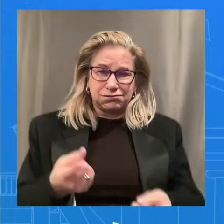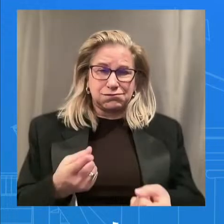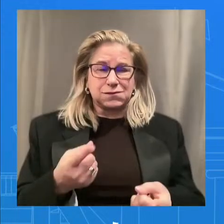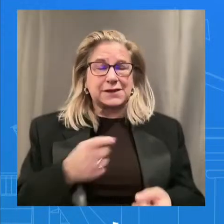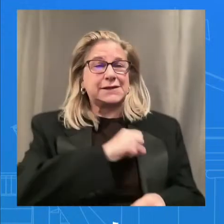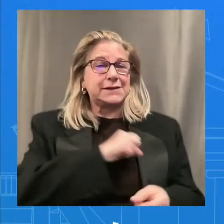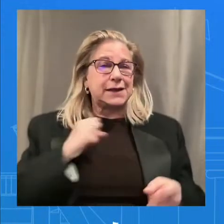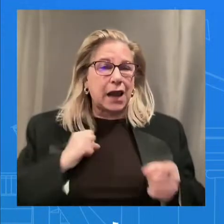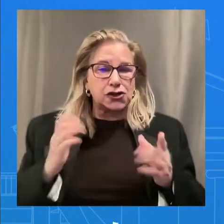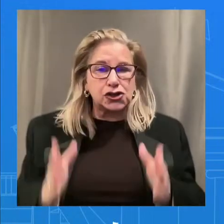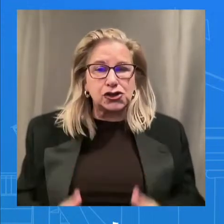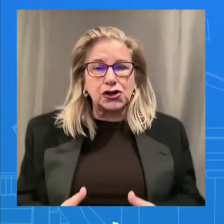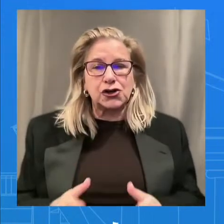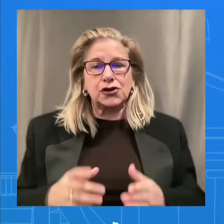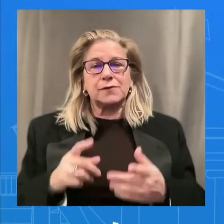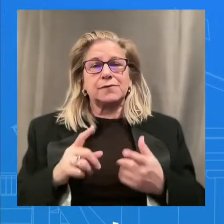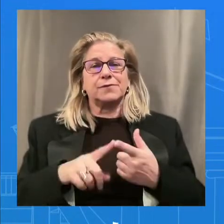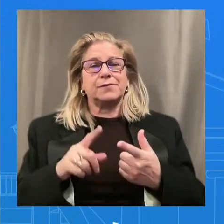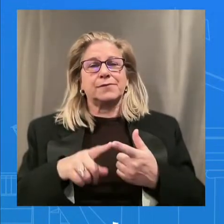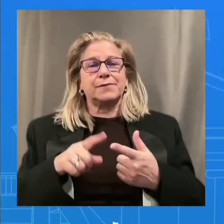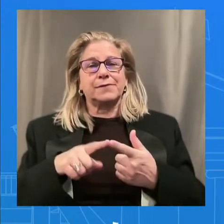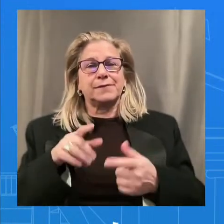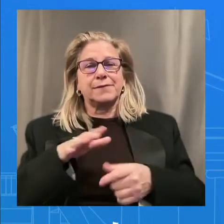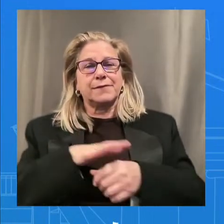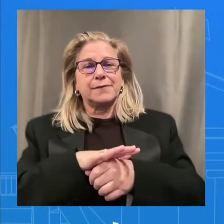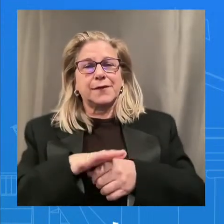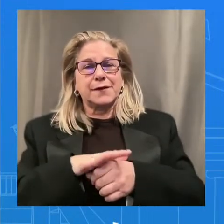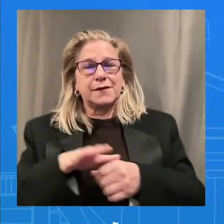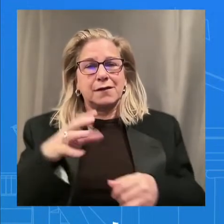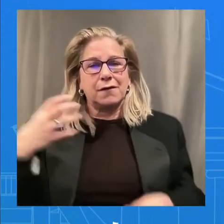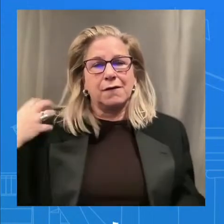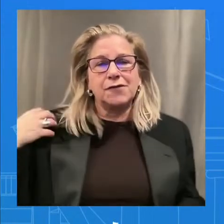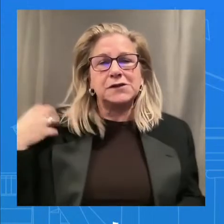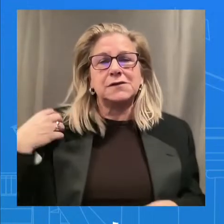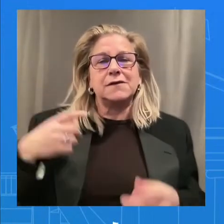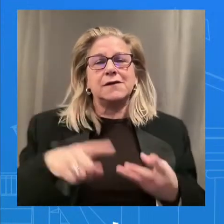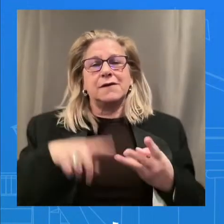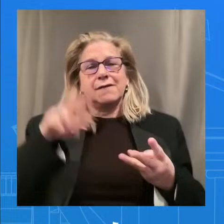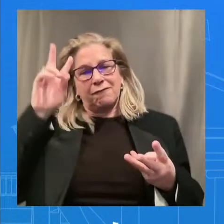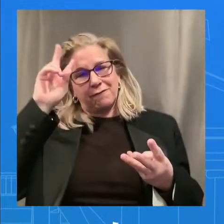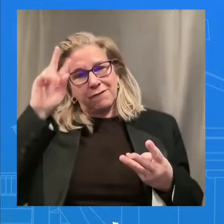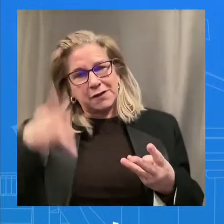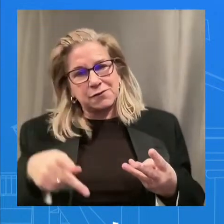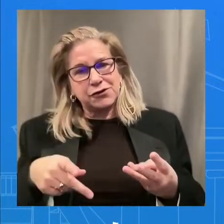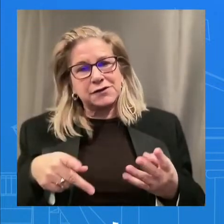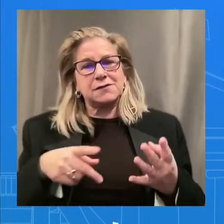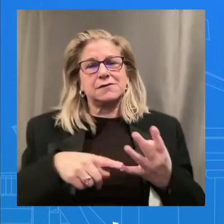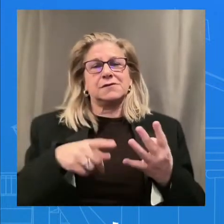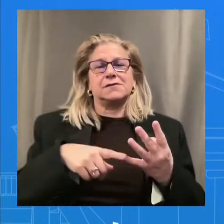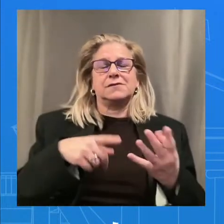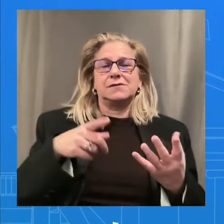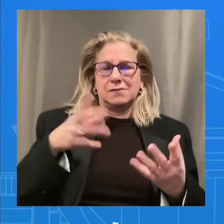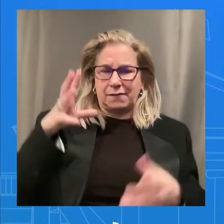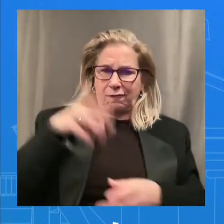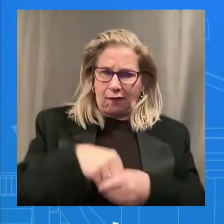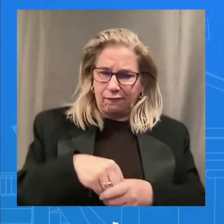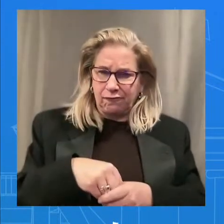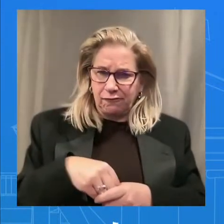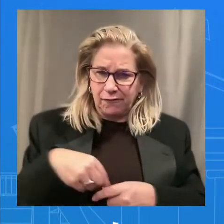and now as president. I think anybody who has served that long and does it from their heart and soul